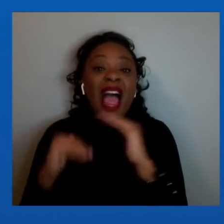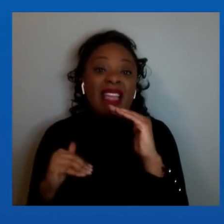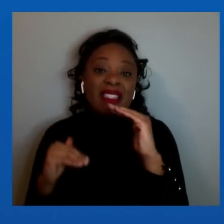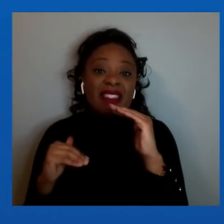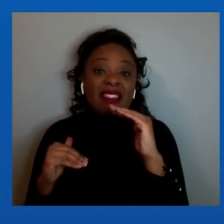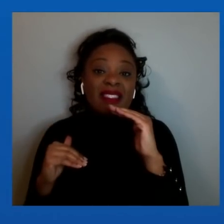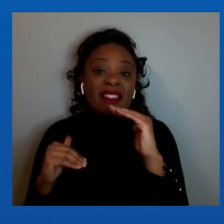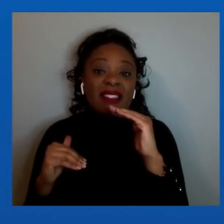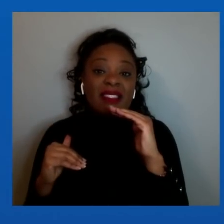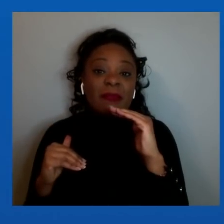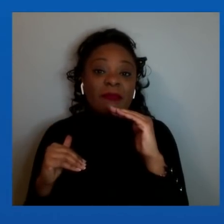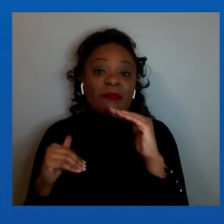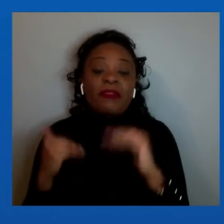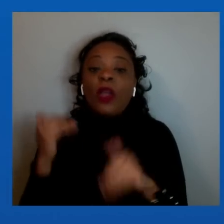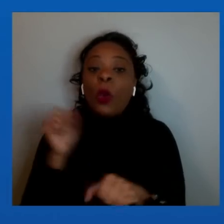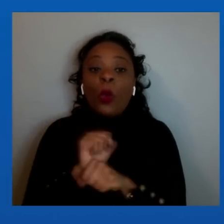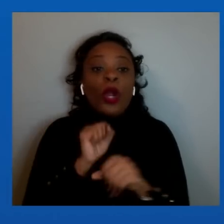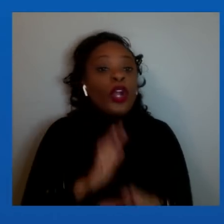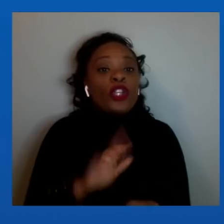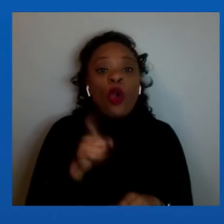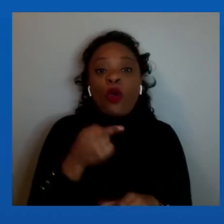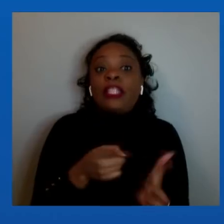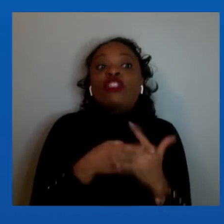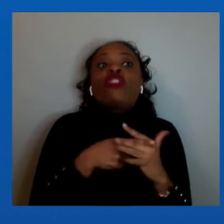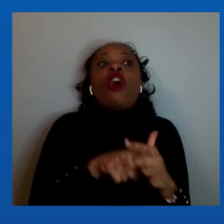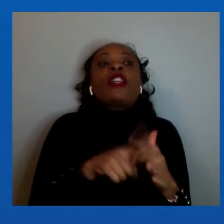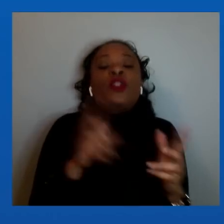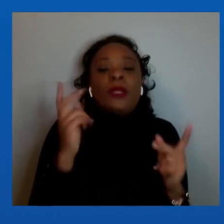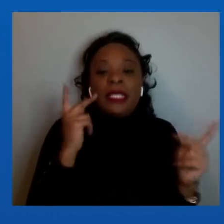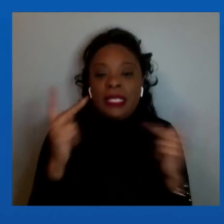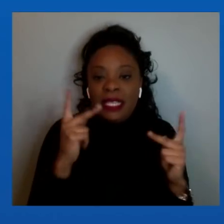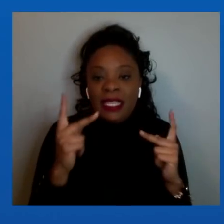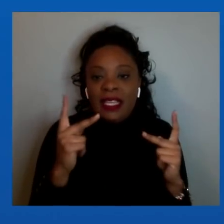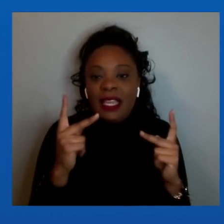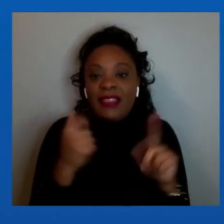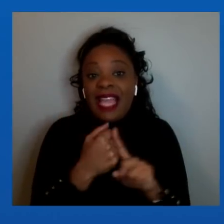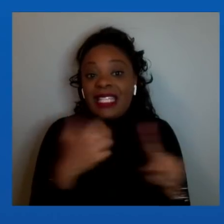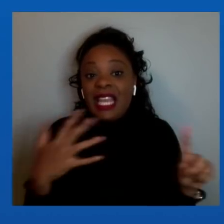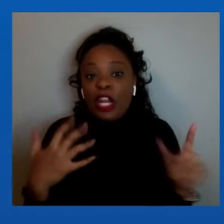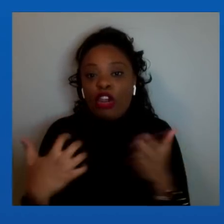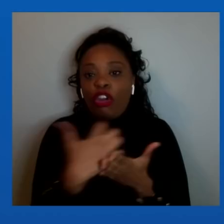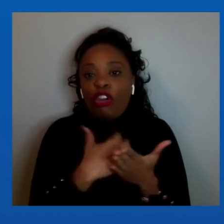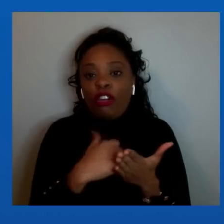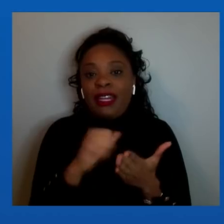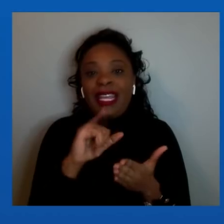And workers are only starting to see the expanded earned income tax credit now